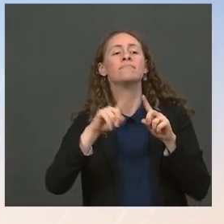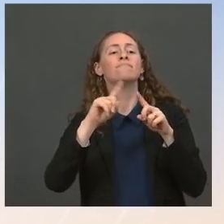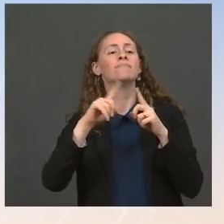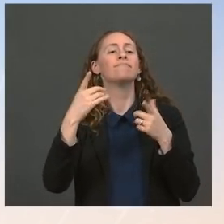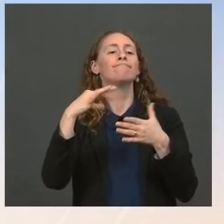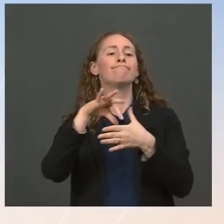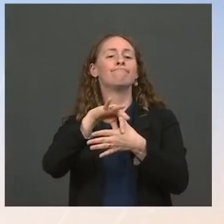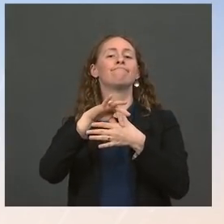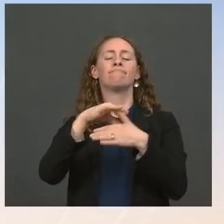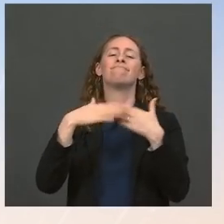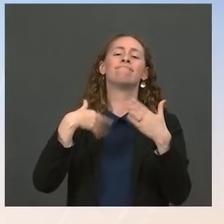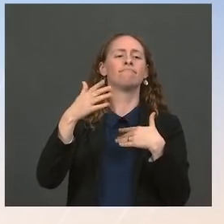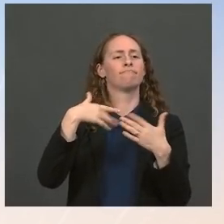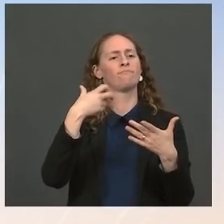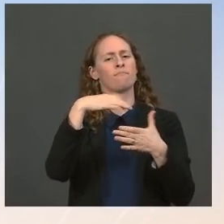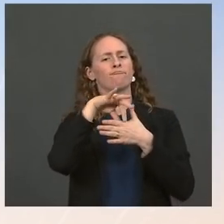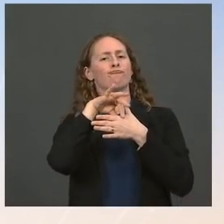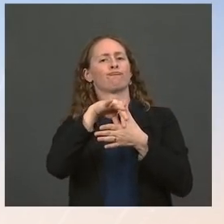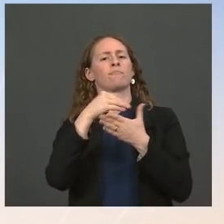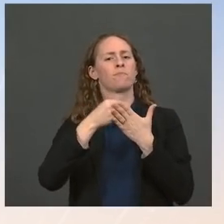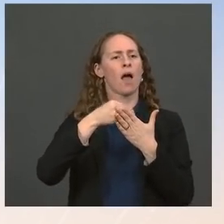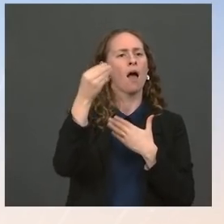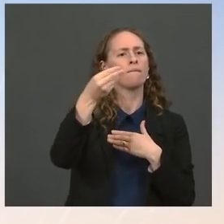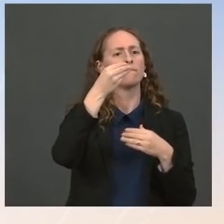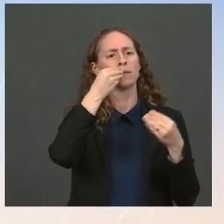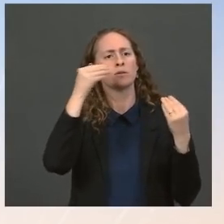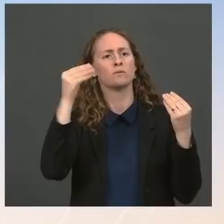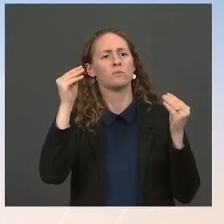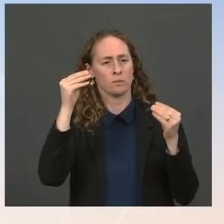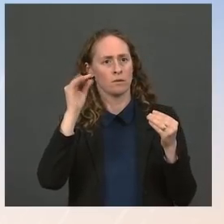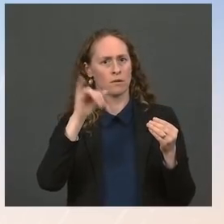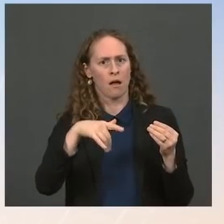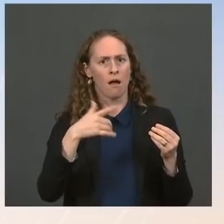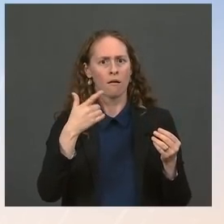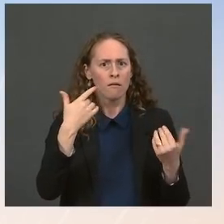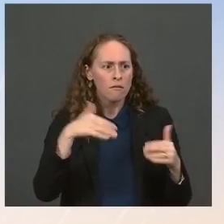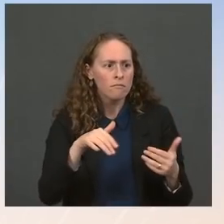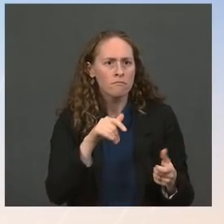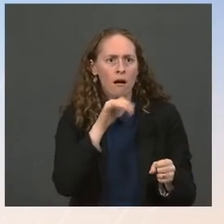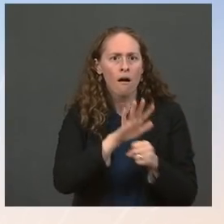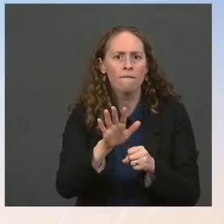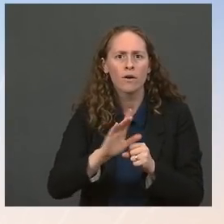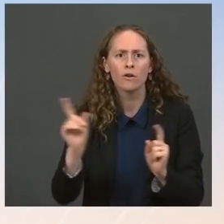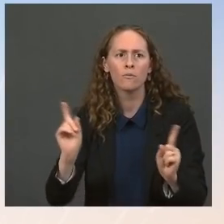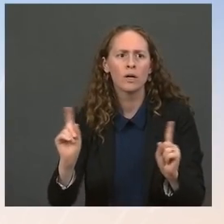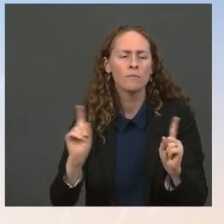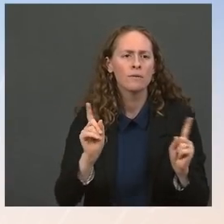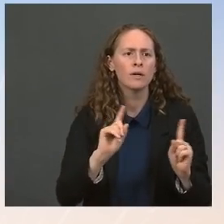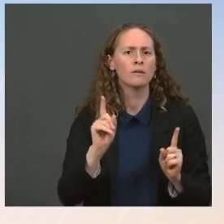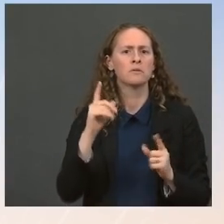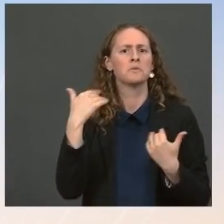of meat, that's an issue that has been impacting them nearly every single day. We also know that there are issues in the supply chain